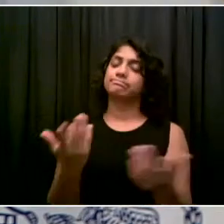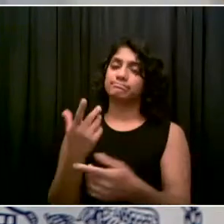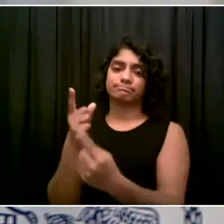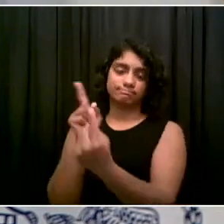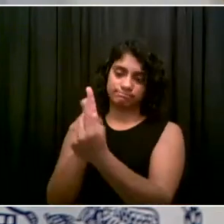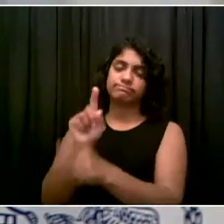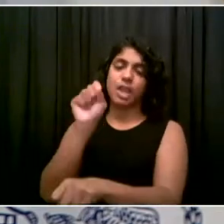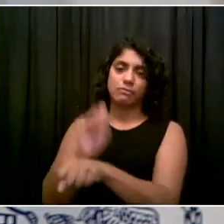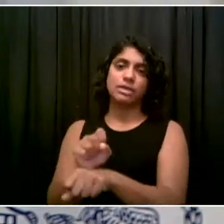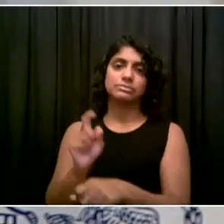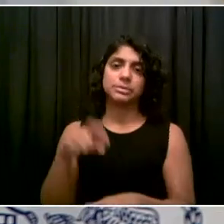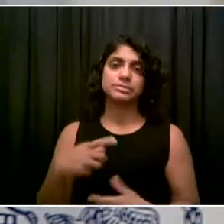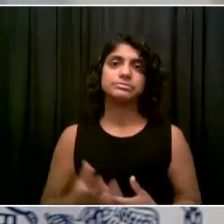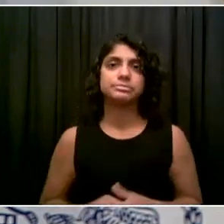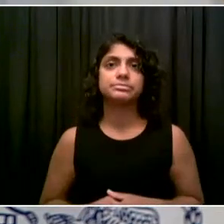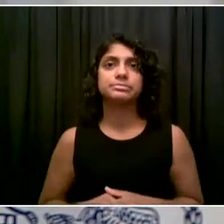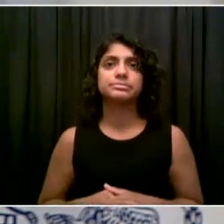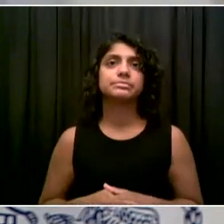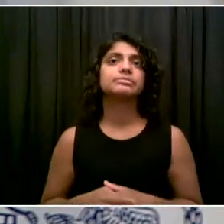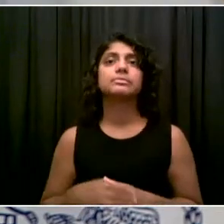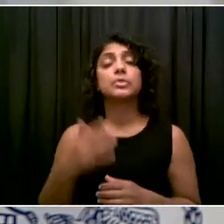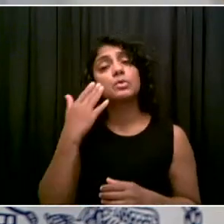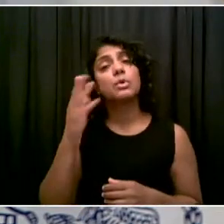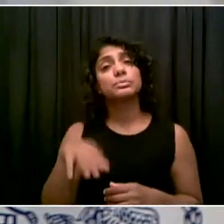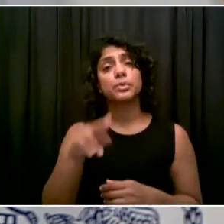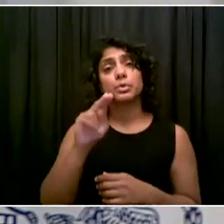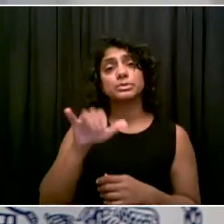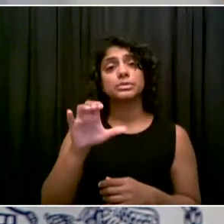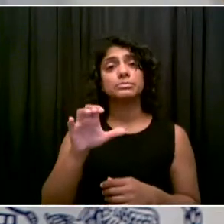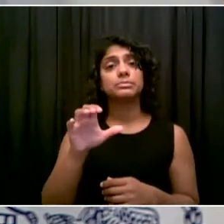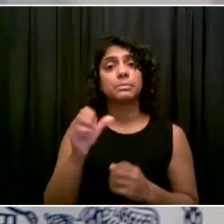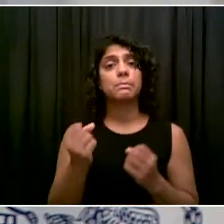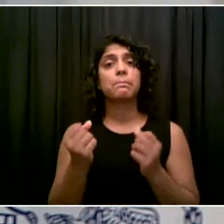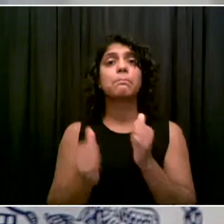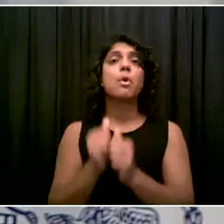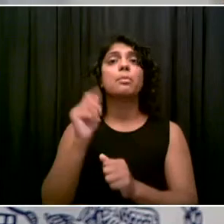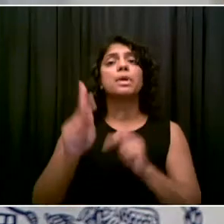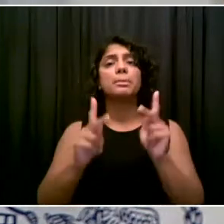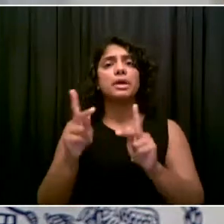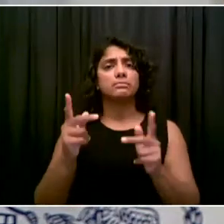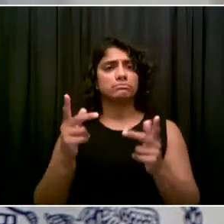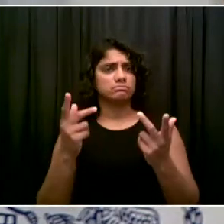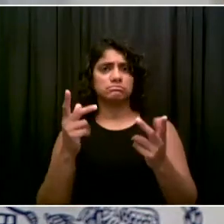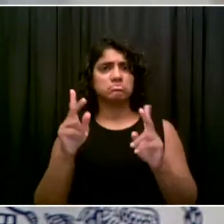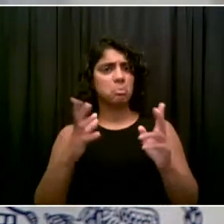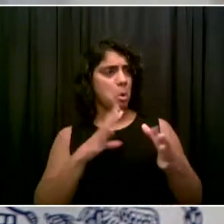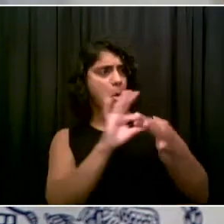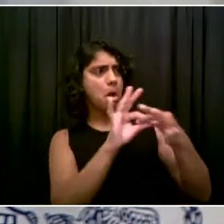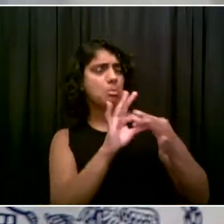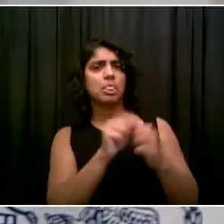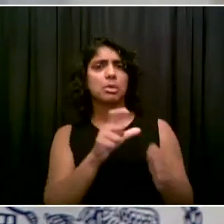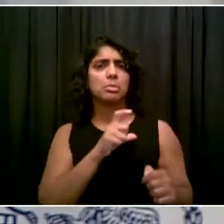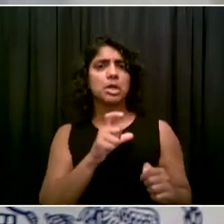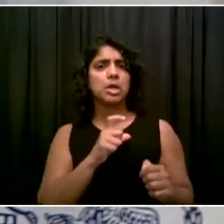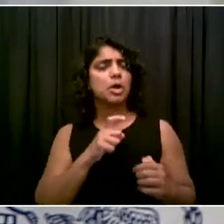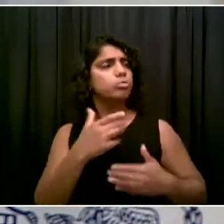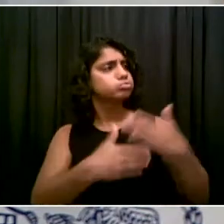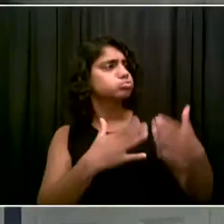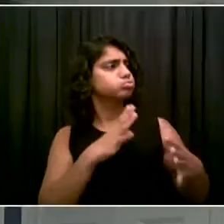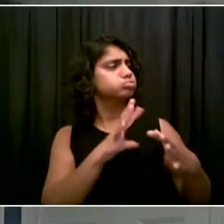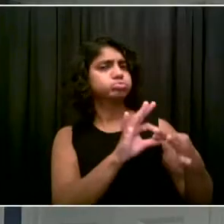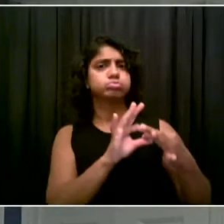OF A POLICE